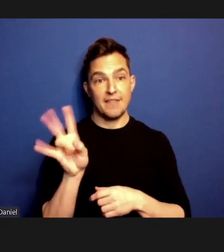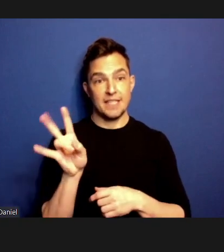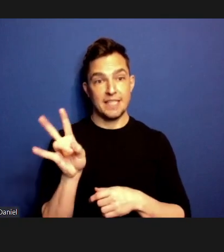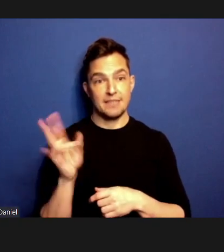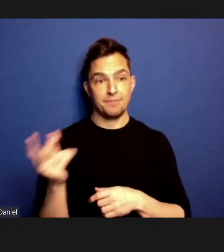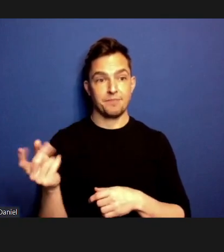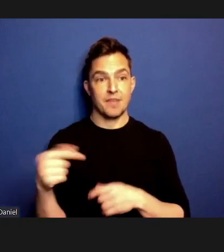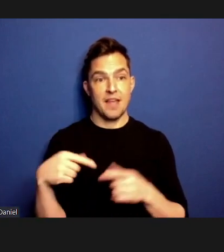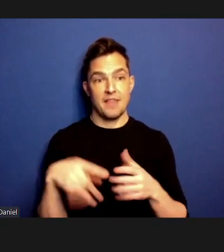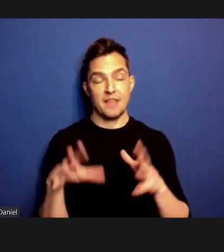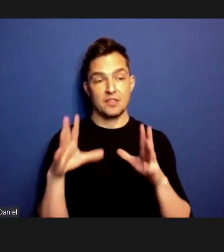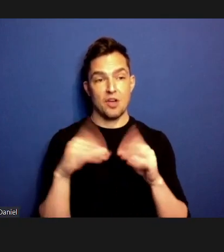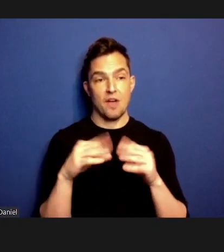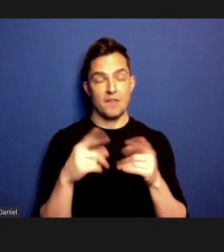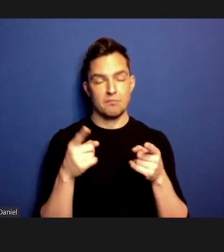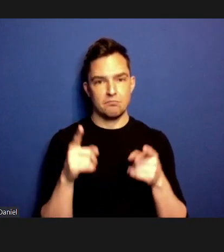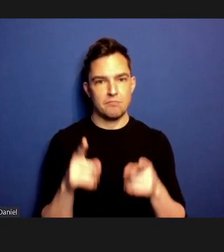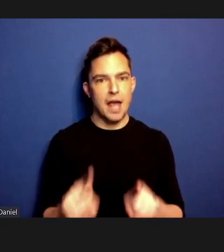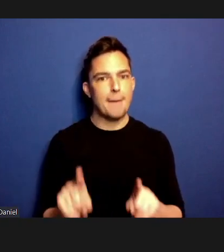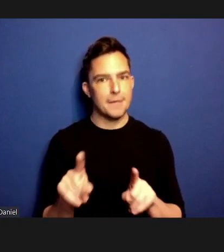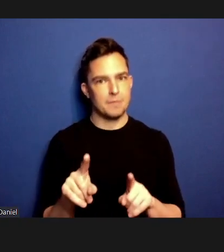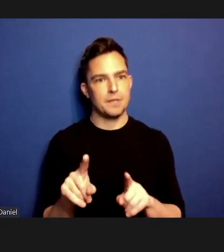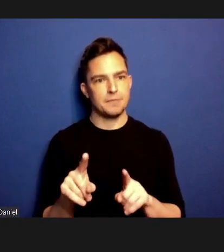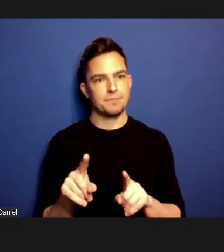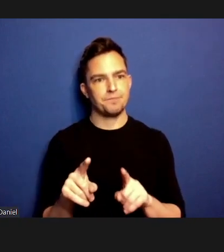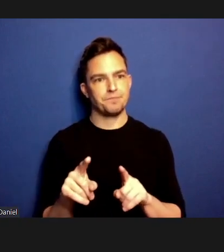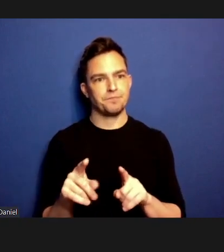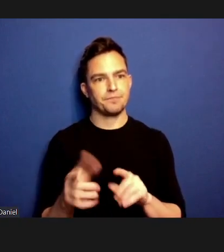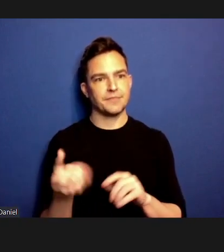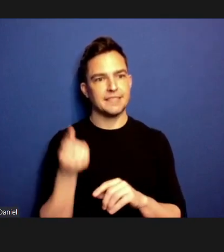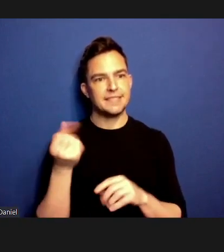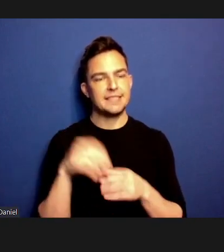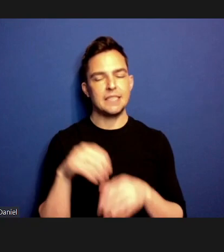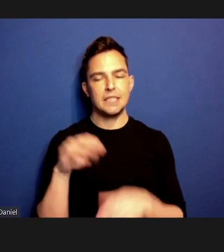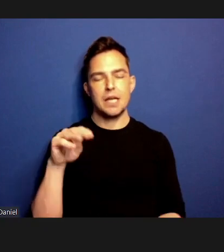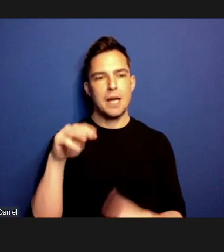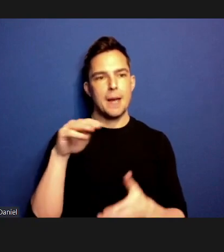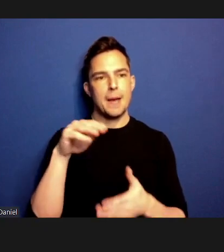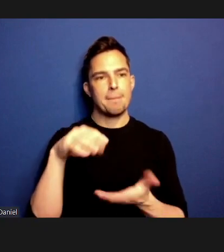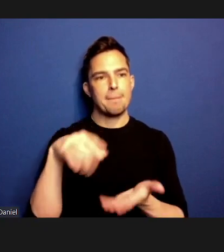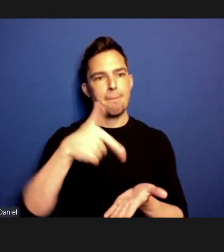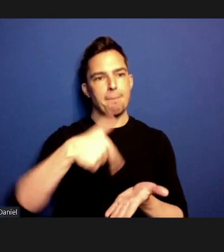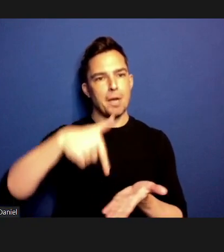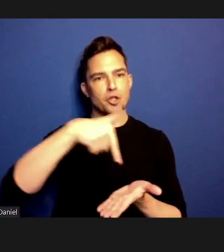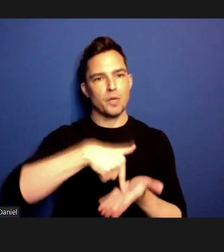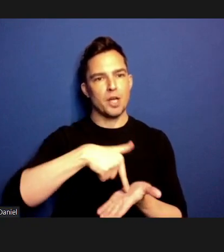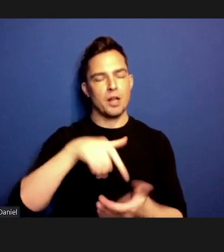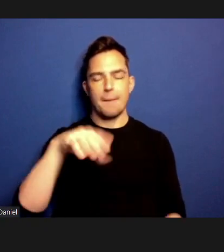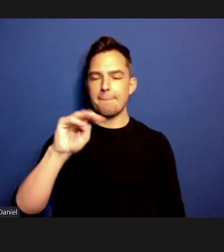conference so happened to be held in Montreal. And so we all as black scholars, independent